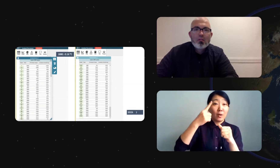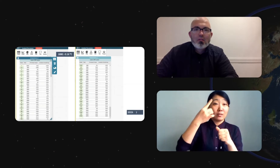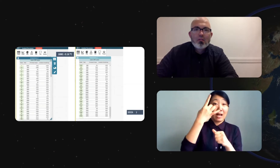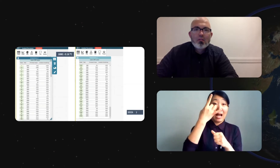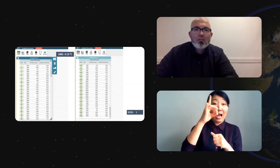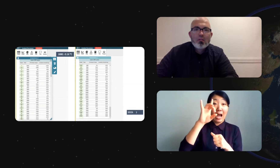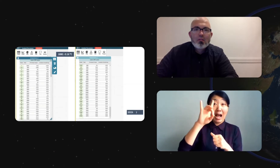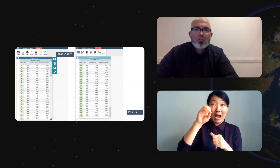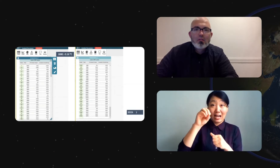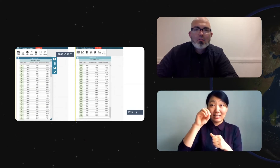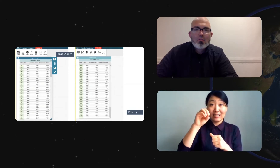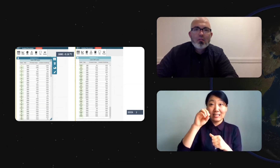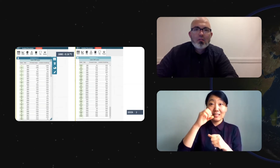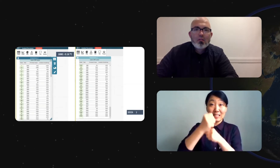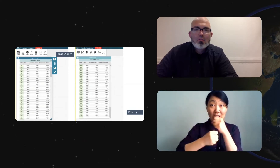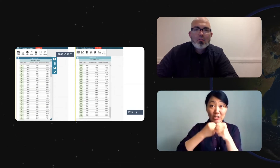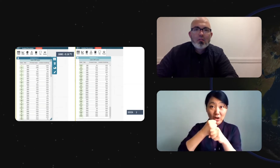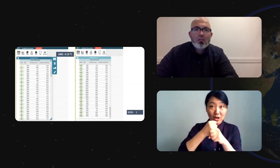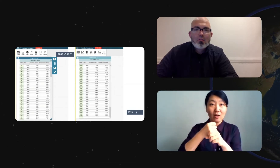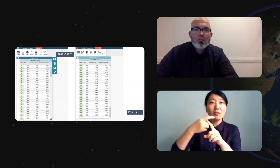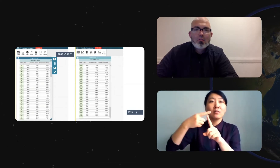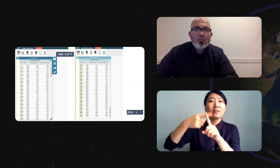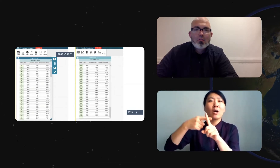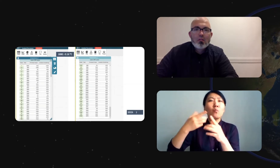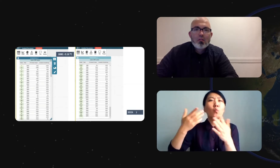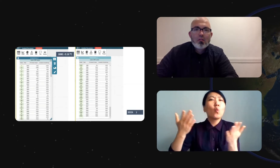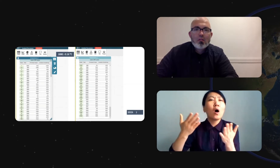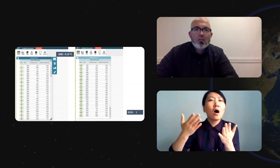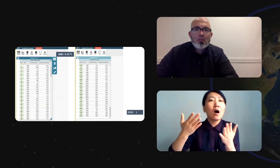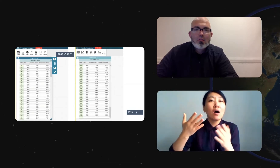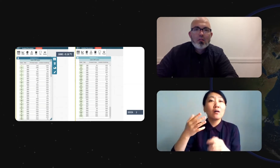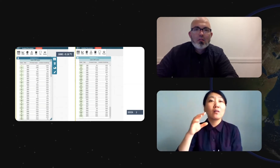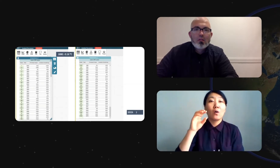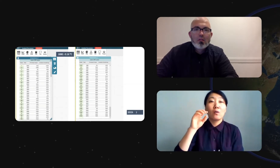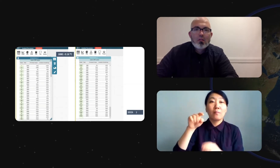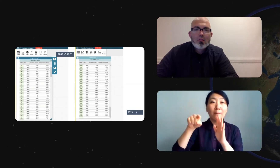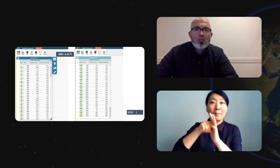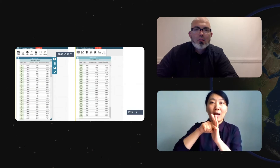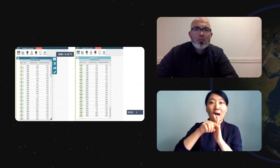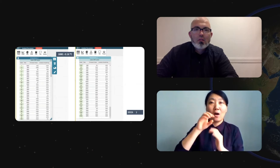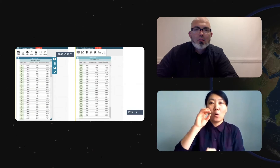In 1880, what was the temperature?